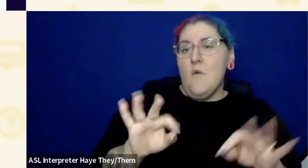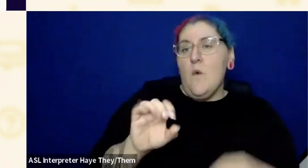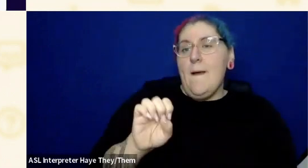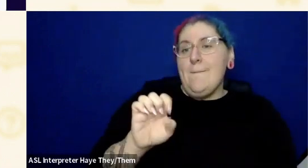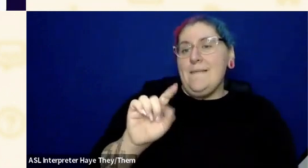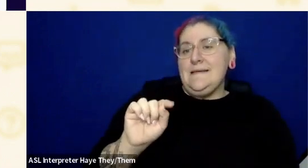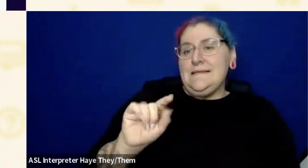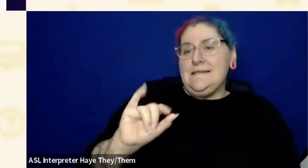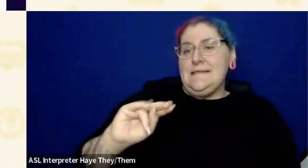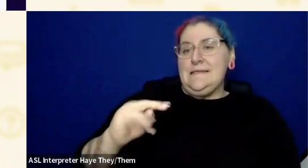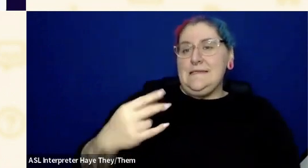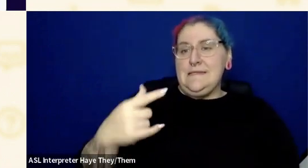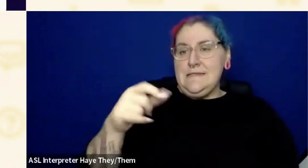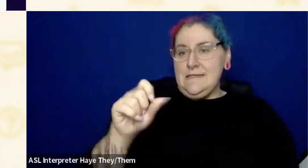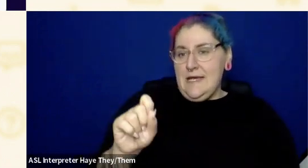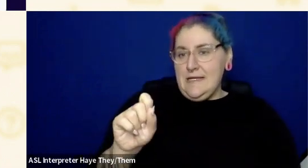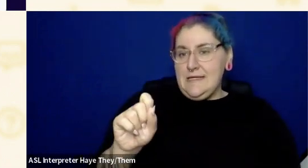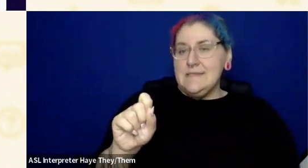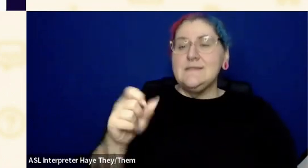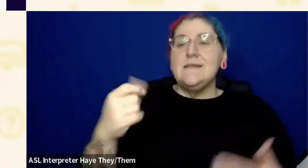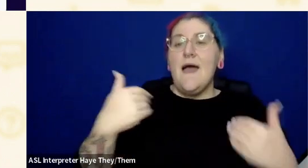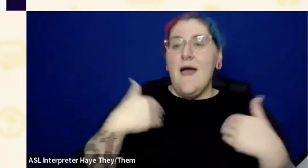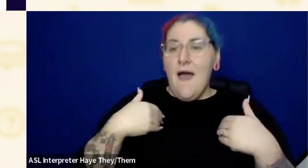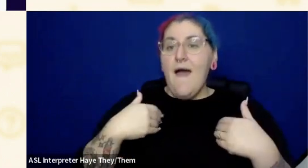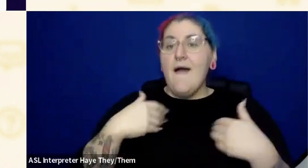there is actually a global setting for this.